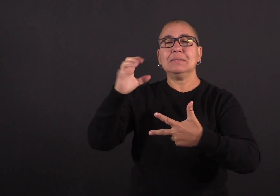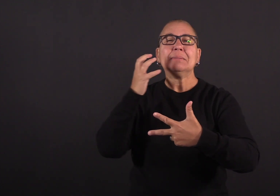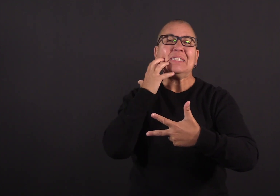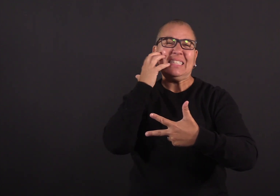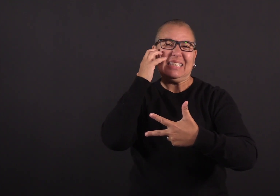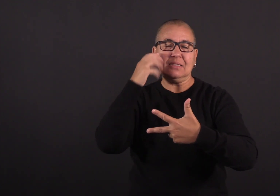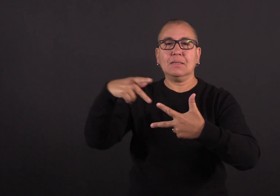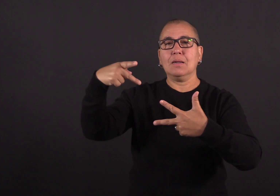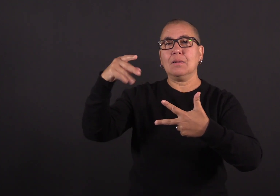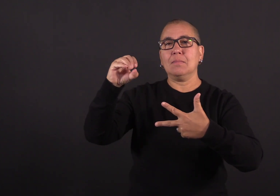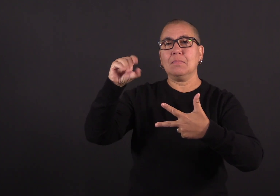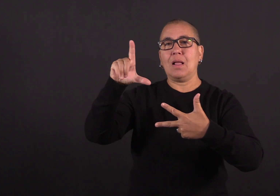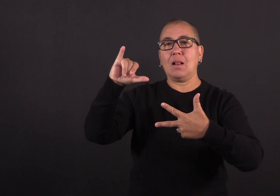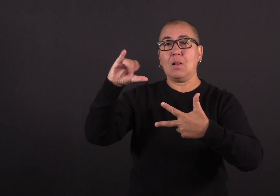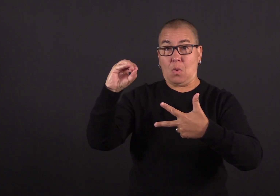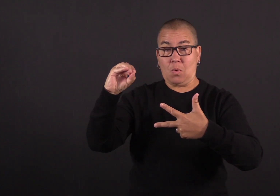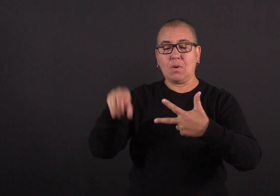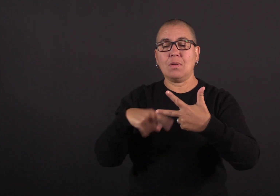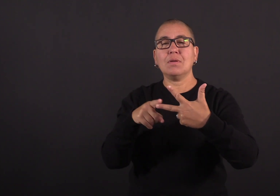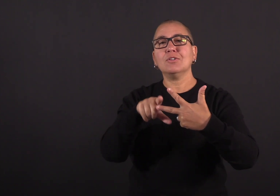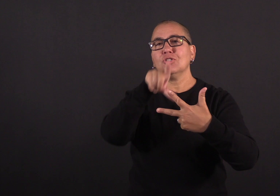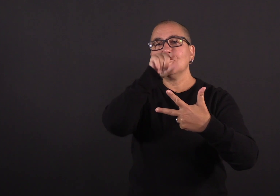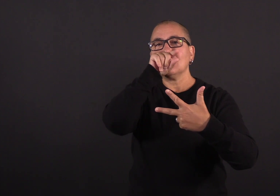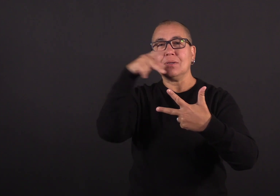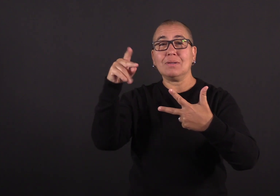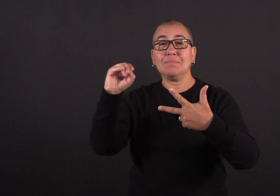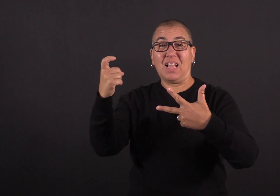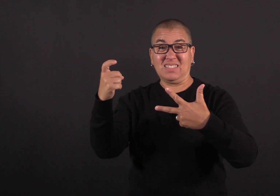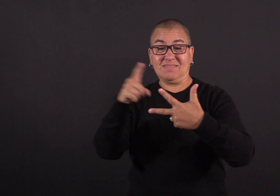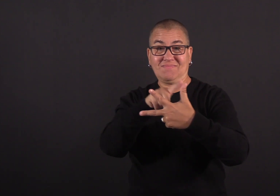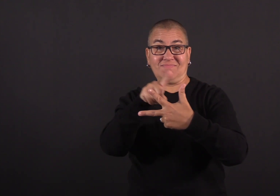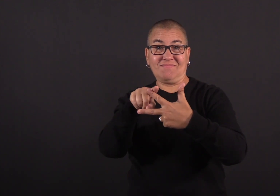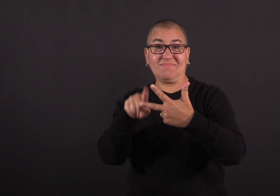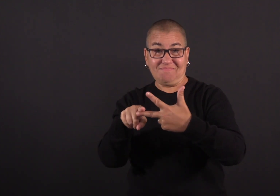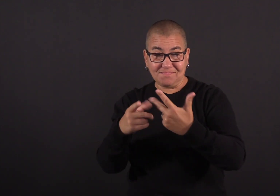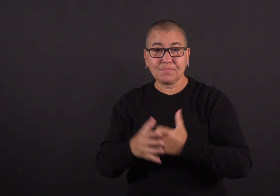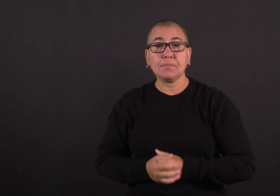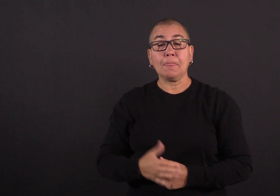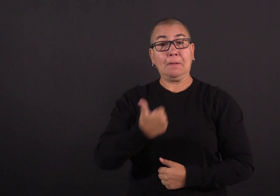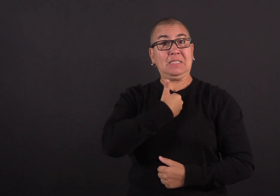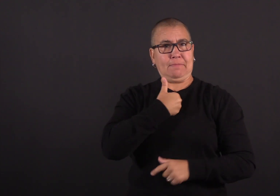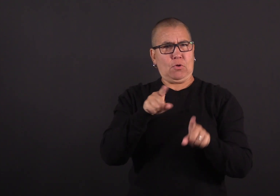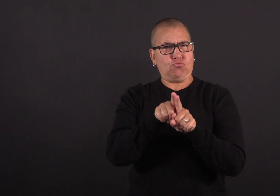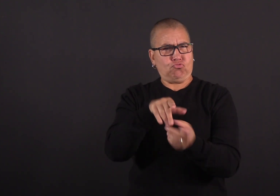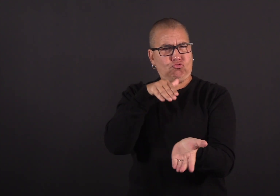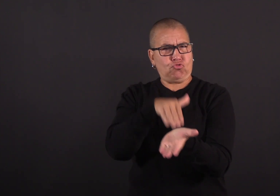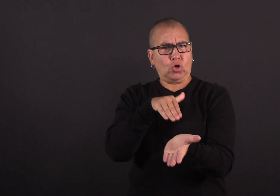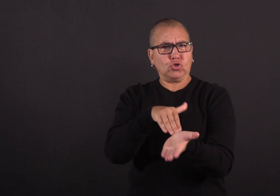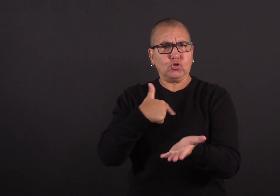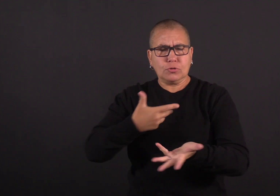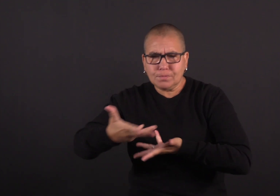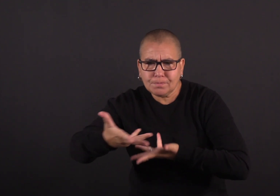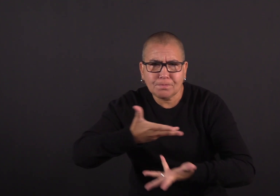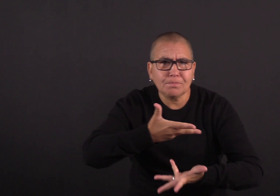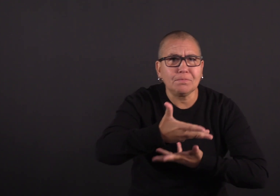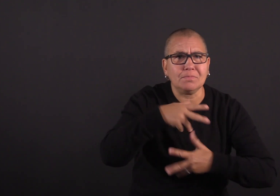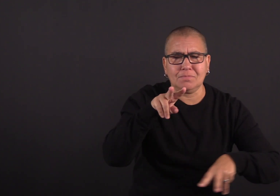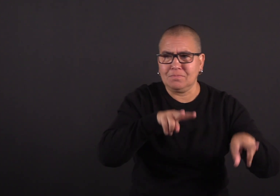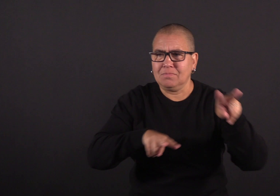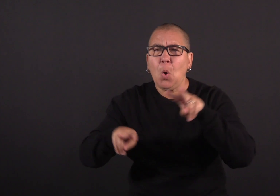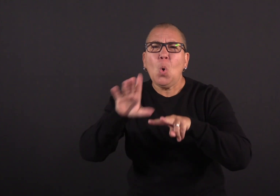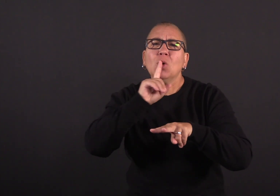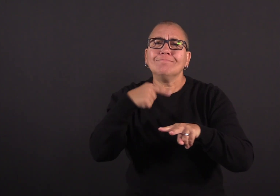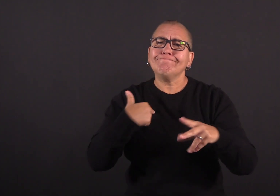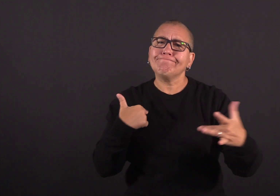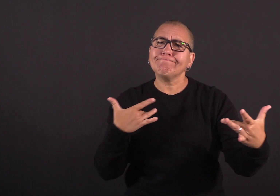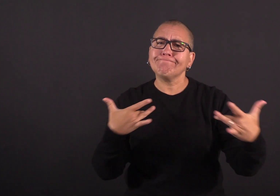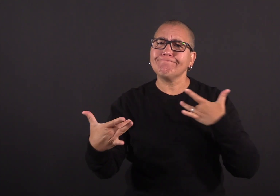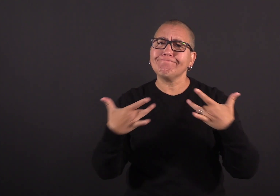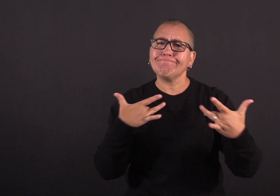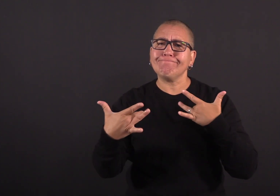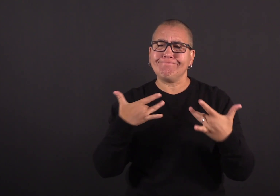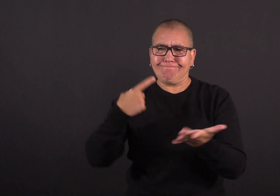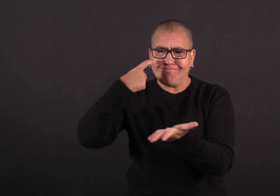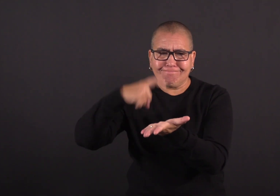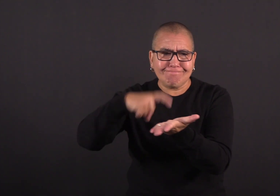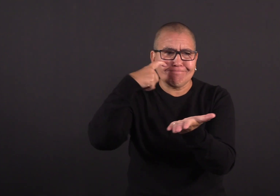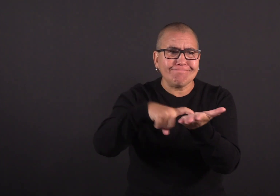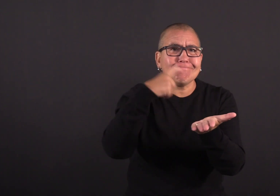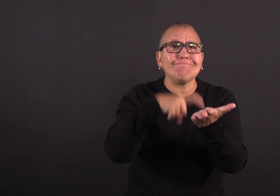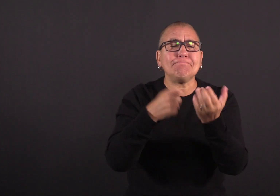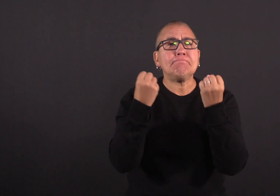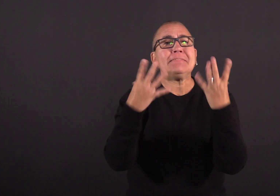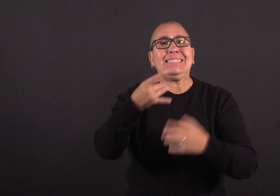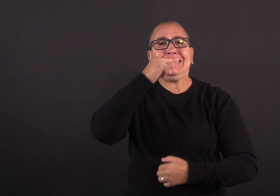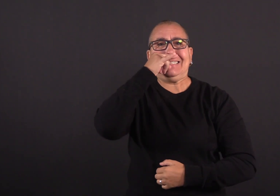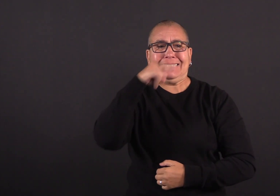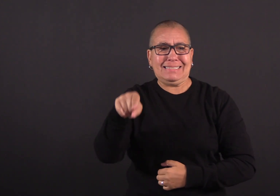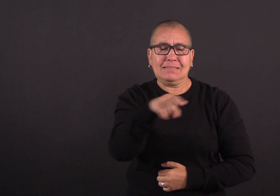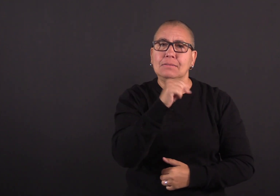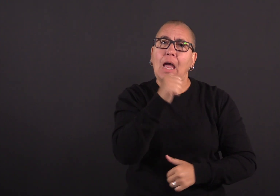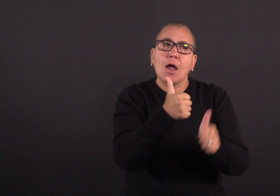in three 6-year-olds are not up to date on their vaccinations, like measles, polio and chickenpox.